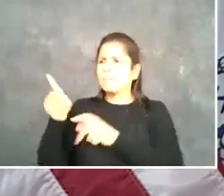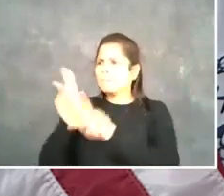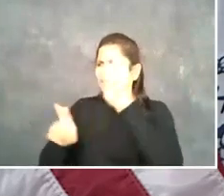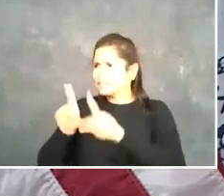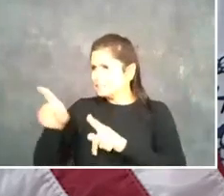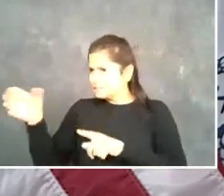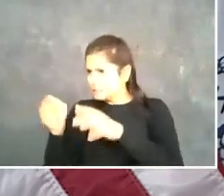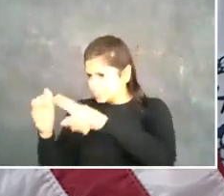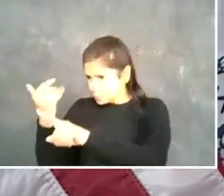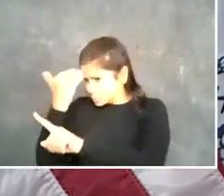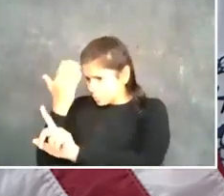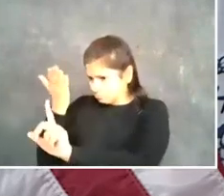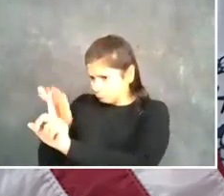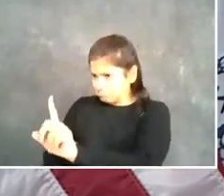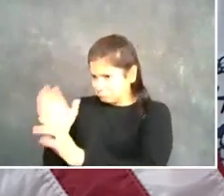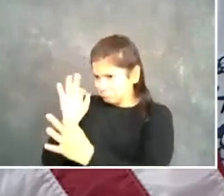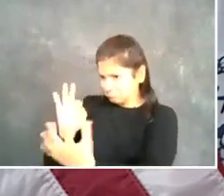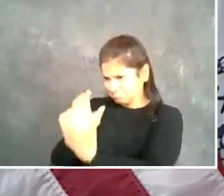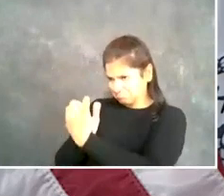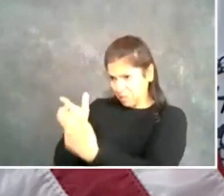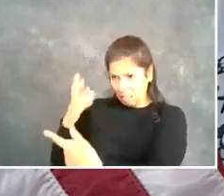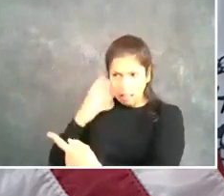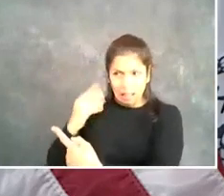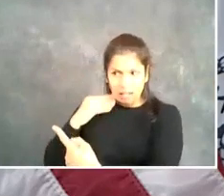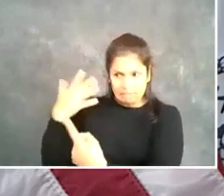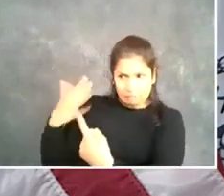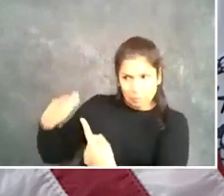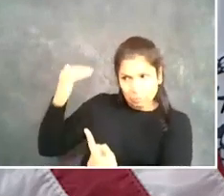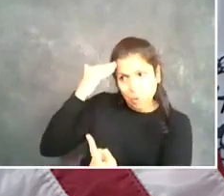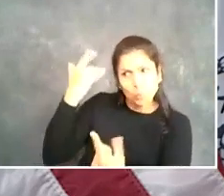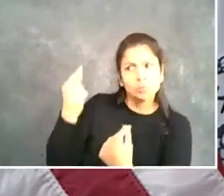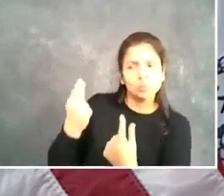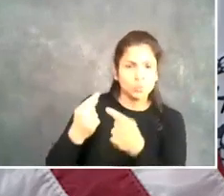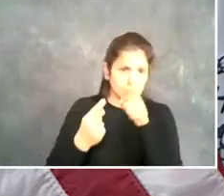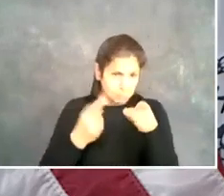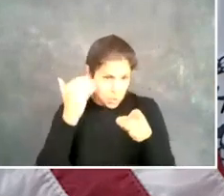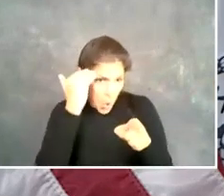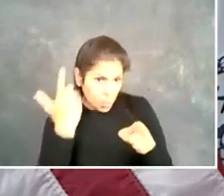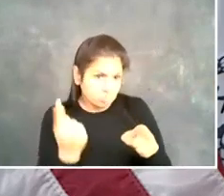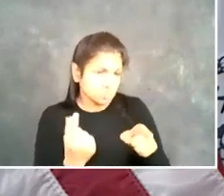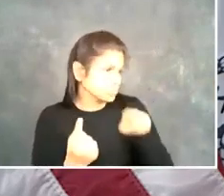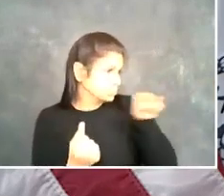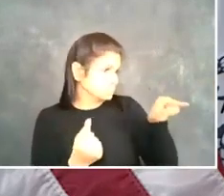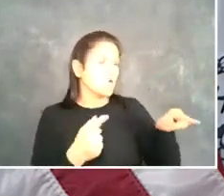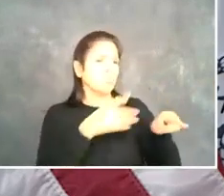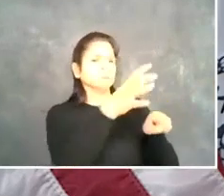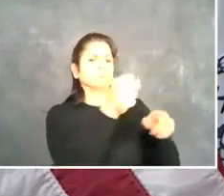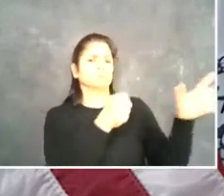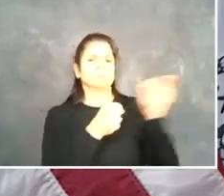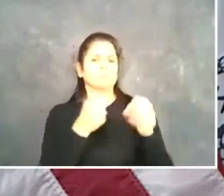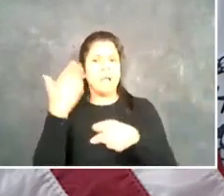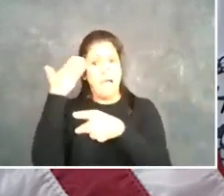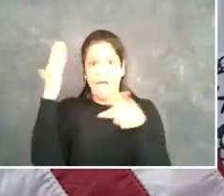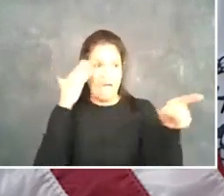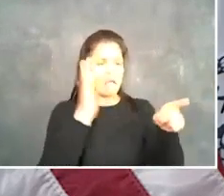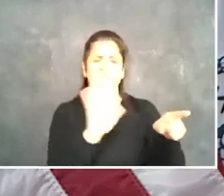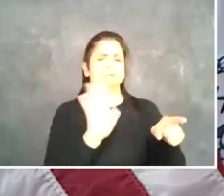BUILD OUR TEAM. THE PERSON WHO HAS BEEN THE ARCHITECT WITH ME HAS BEEN OUR FIRST LADY. AND I'VE SAID MANY TIMES, SHE'S